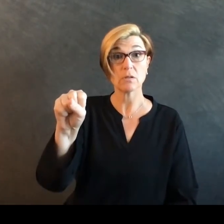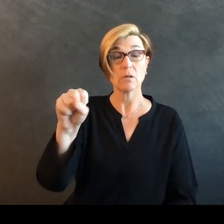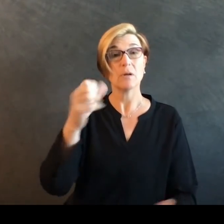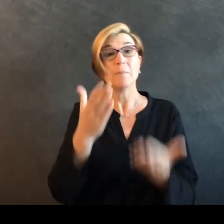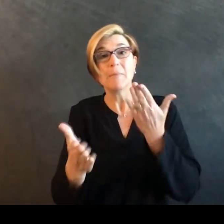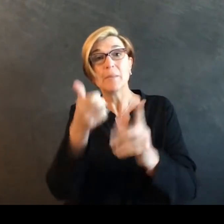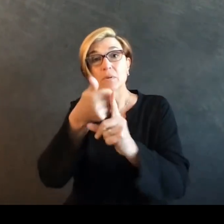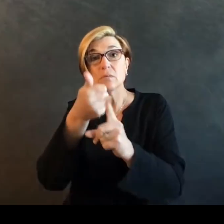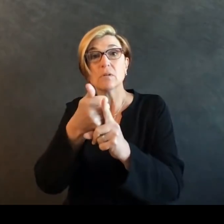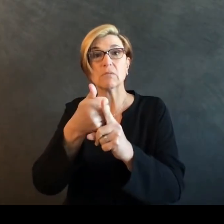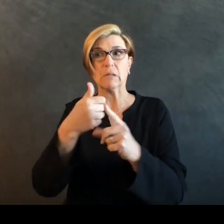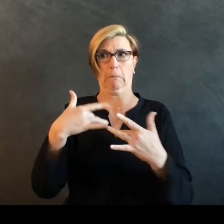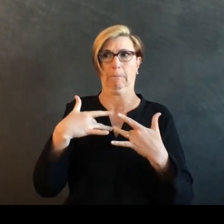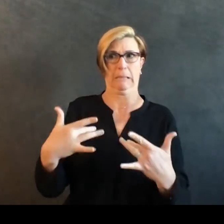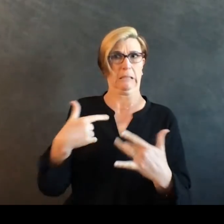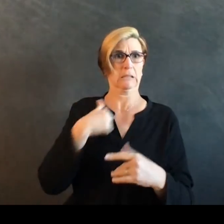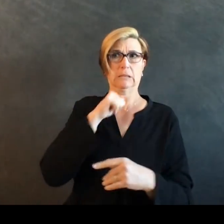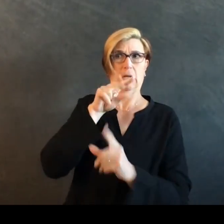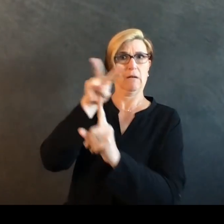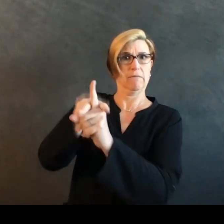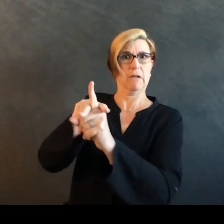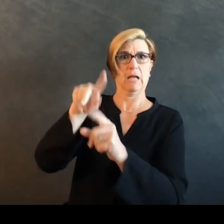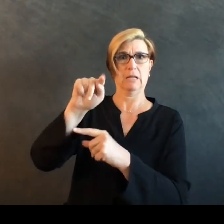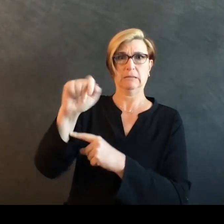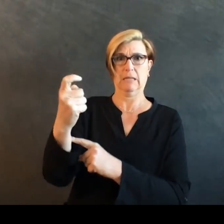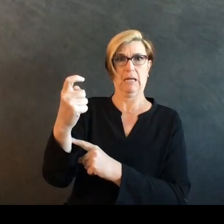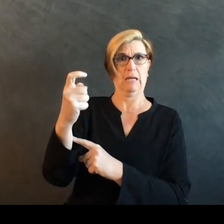return they don't have to file one in order to receive the direct cash